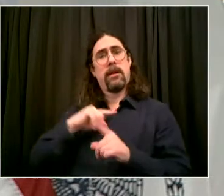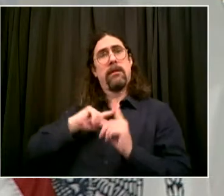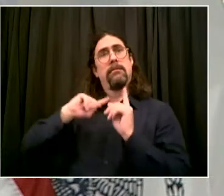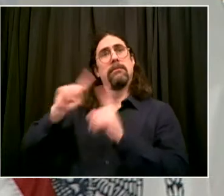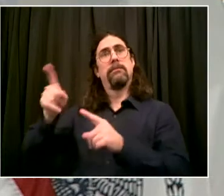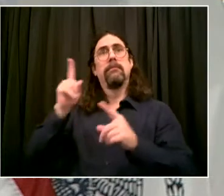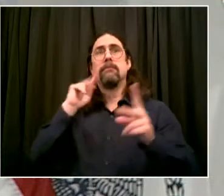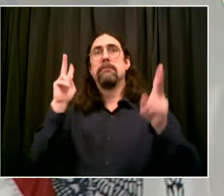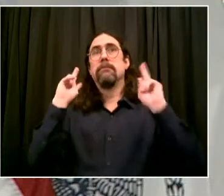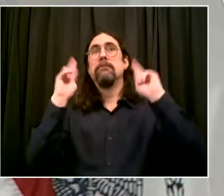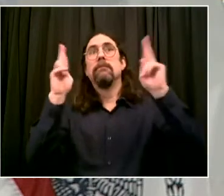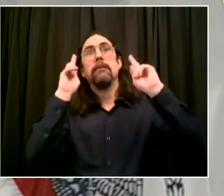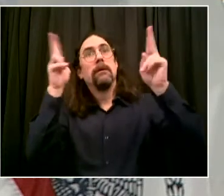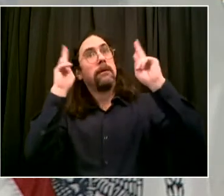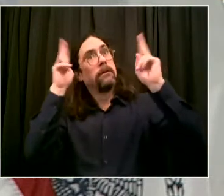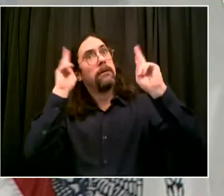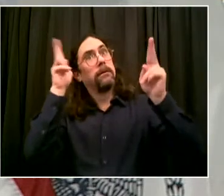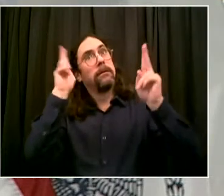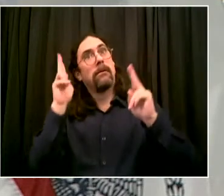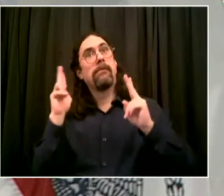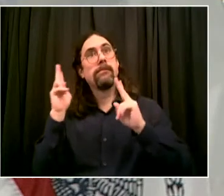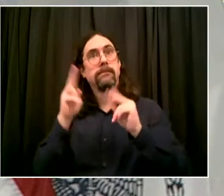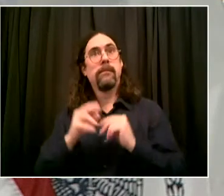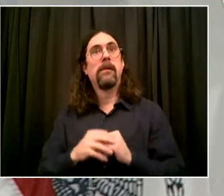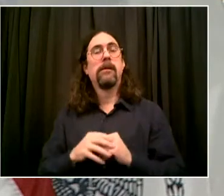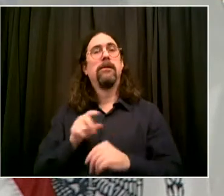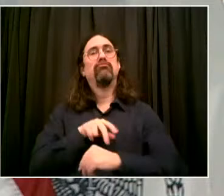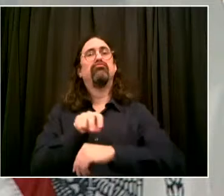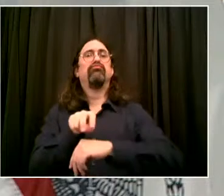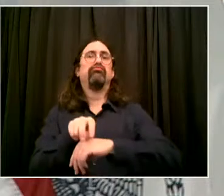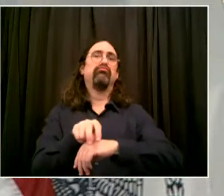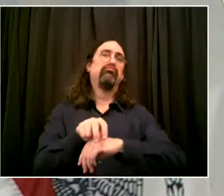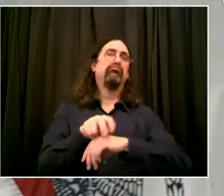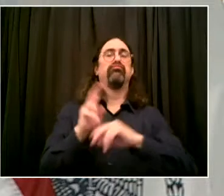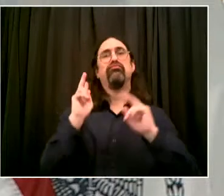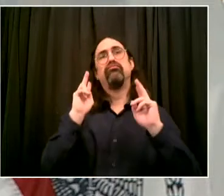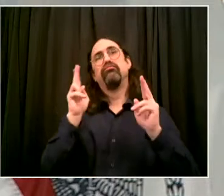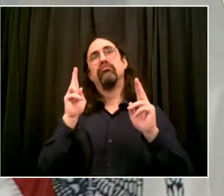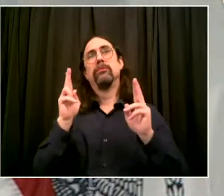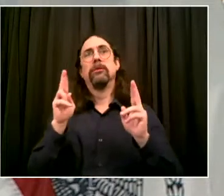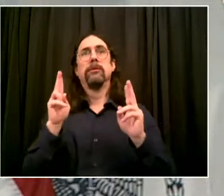BARBERSHOP LAST WEEK SAID I I WAS PLANNING A WEDDING FOR APRIL, WHAT SHOULD I DO?